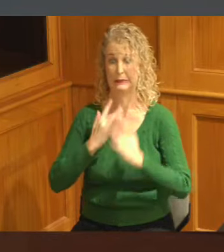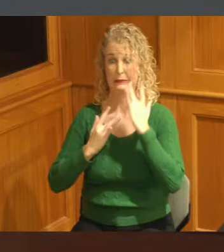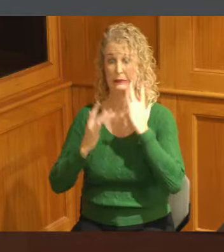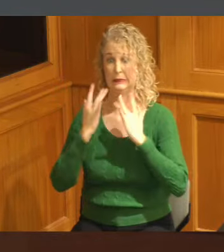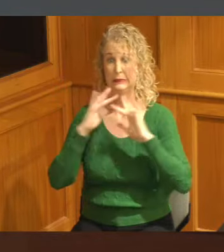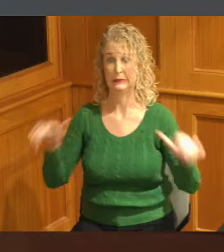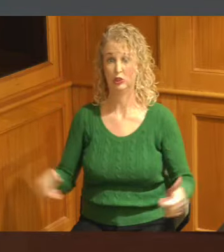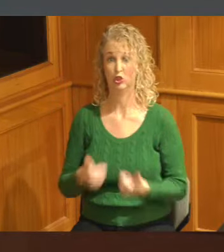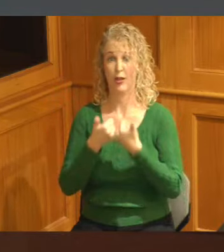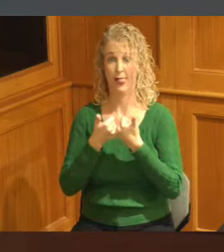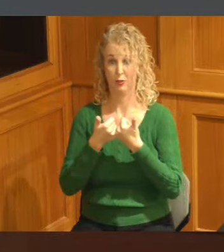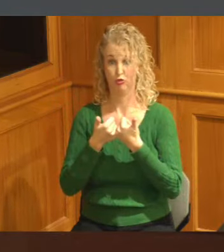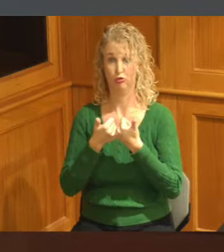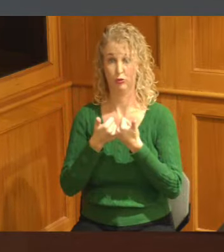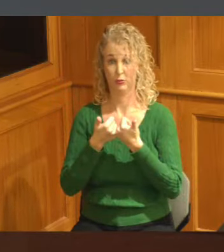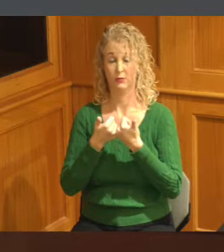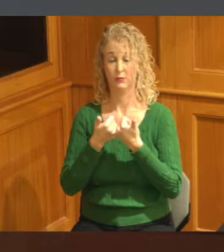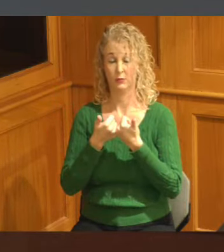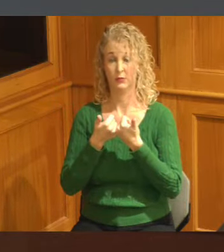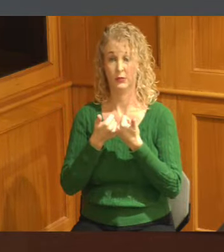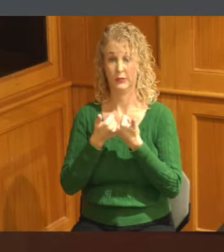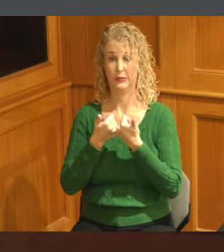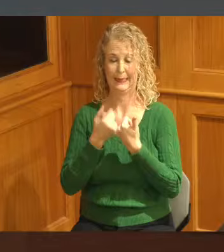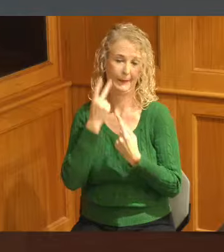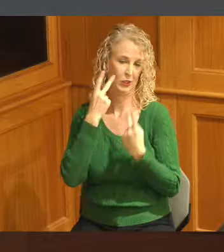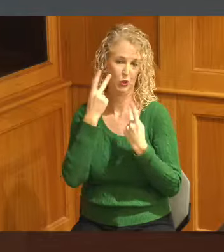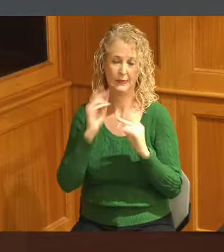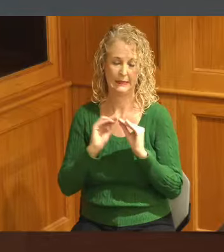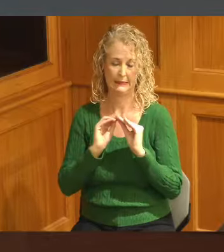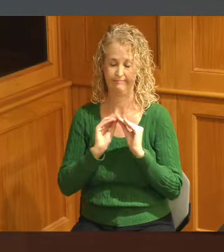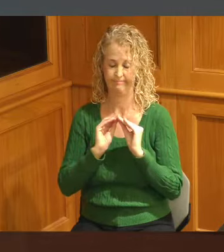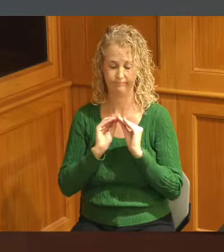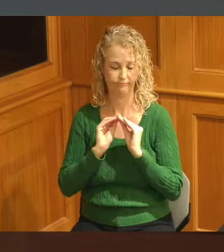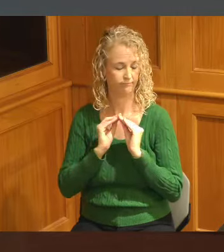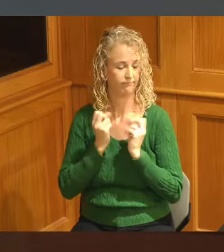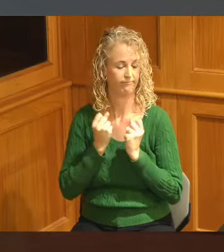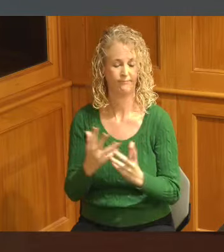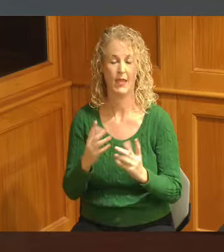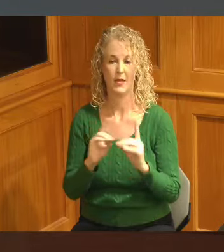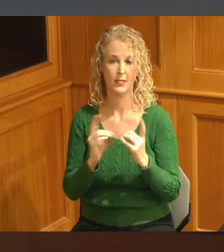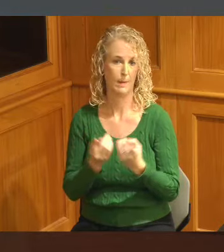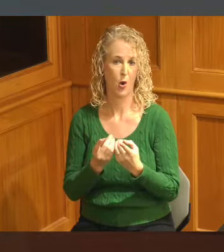to balance as evidenced by the the various service needs we heard from departments that just didn't